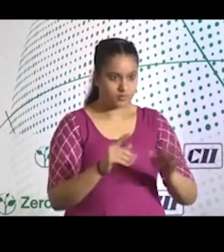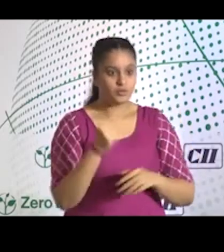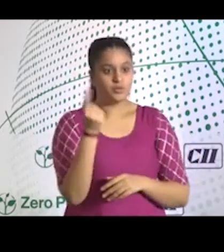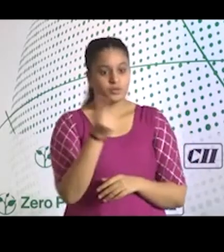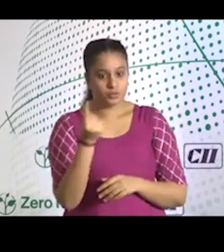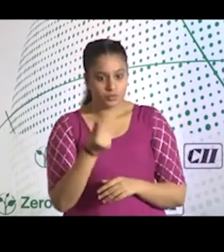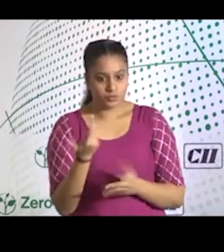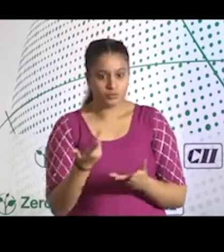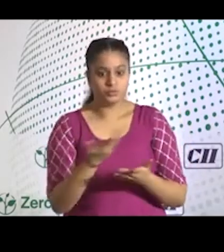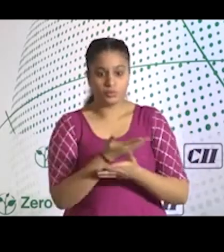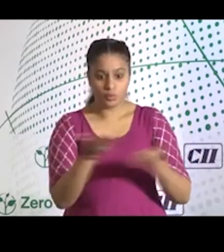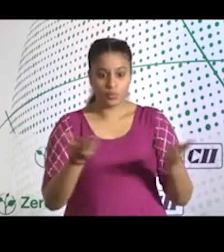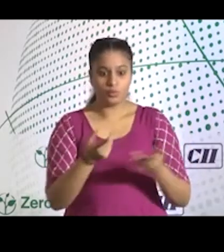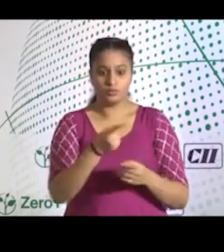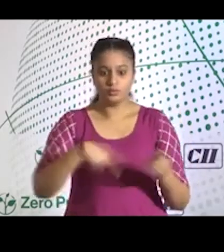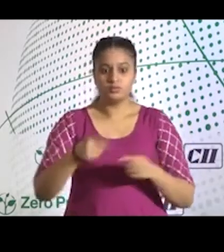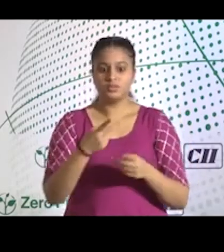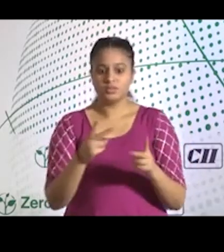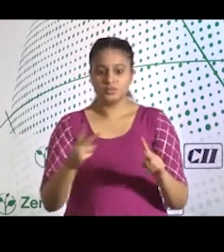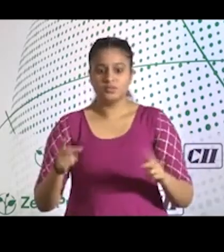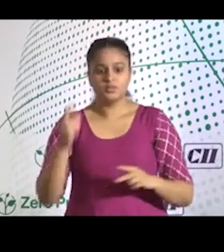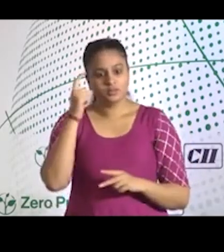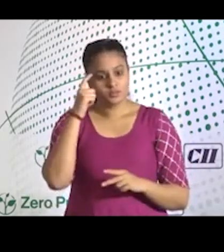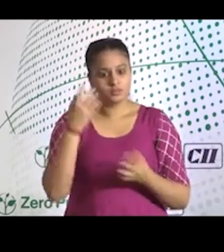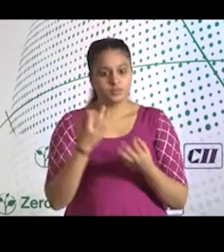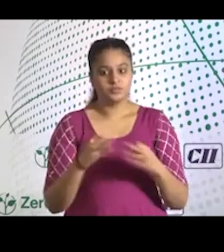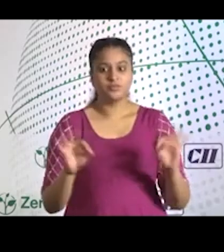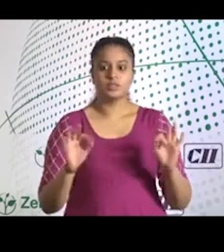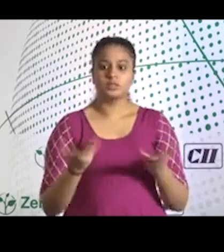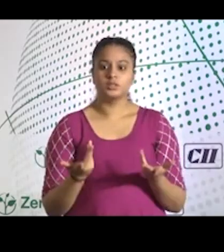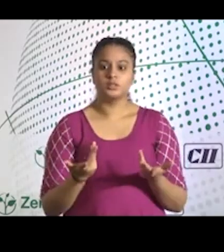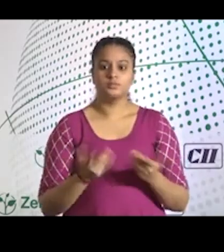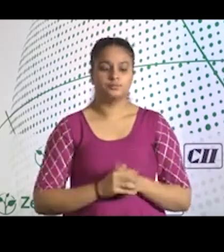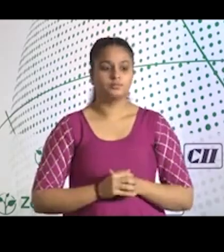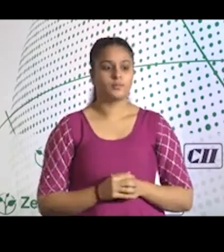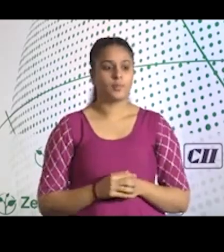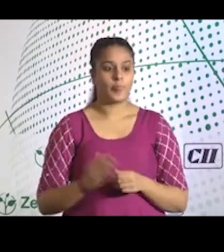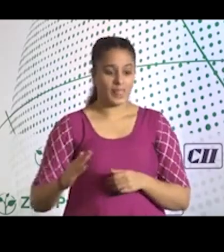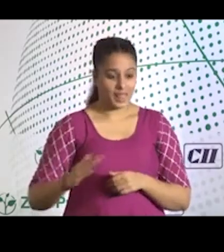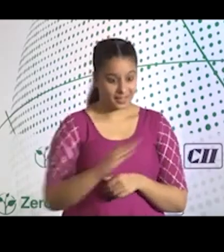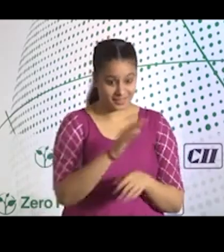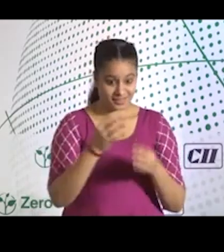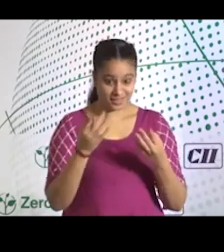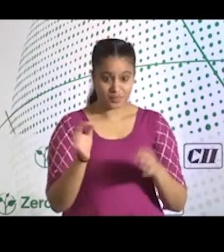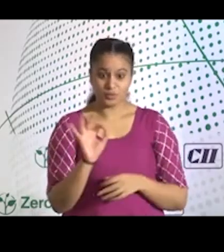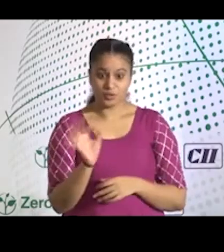all the facilities freely in terms of not just creating a ramp, but probably